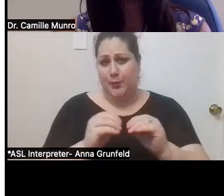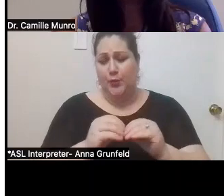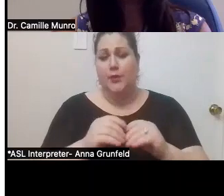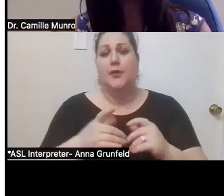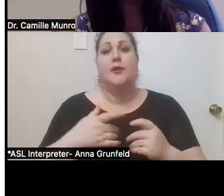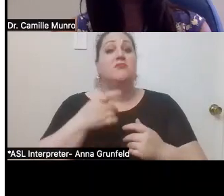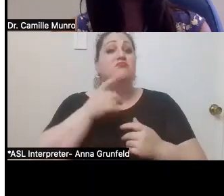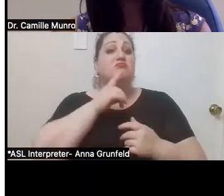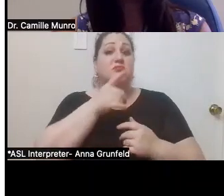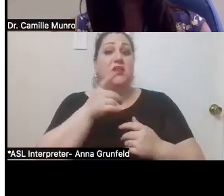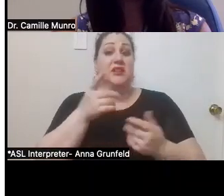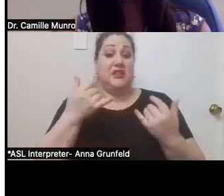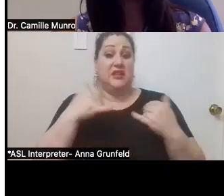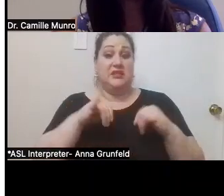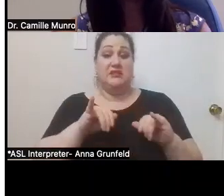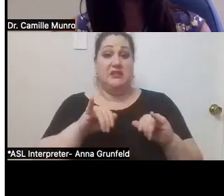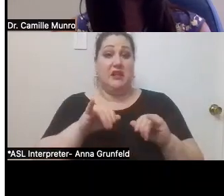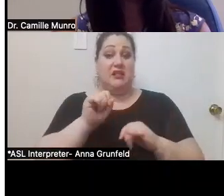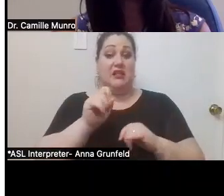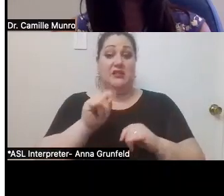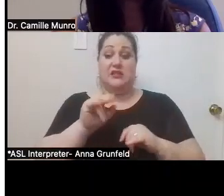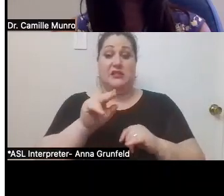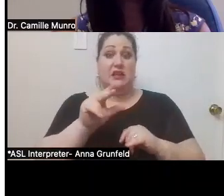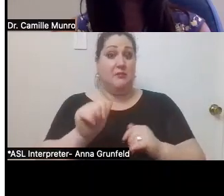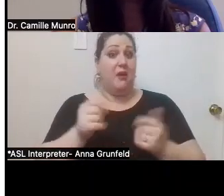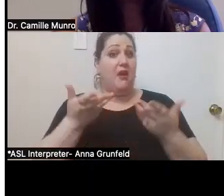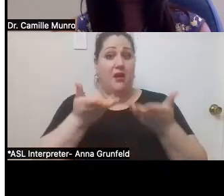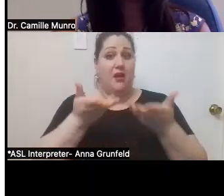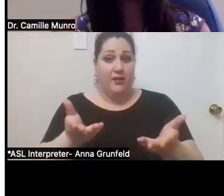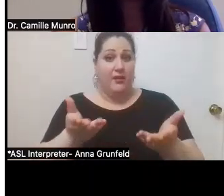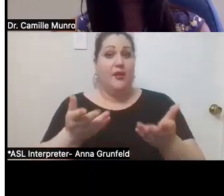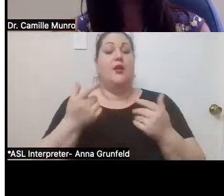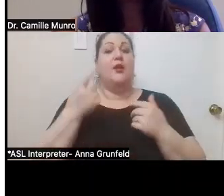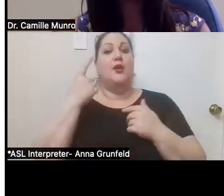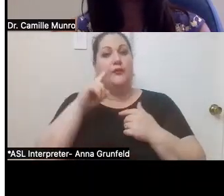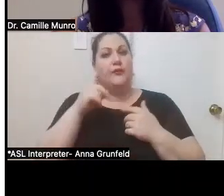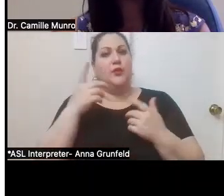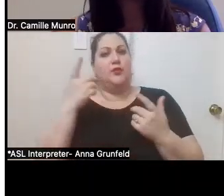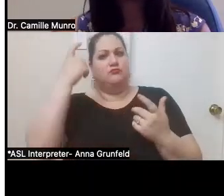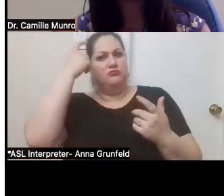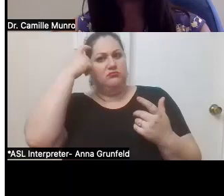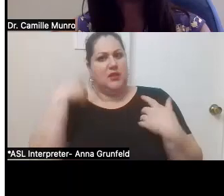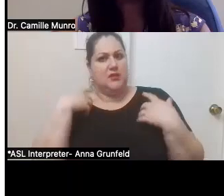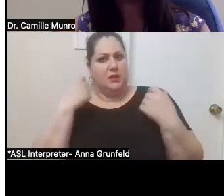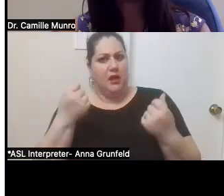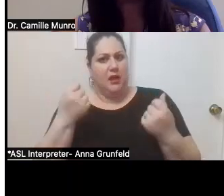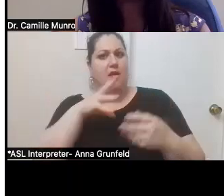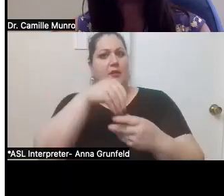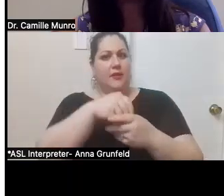And now I'm even more concerned about mental health impact of working through COVID-19.